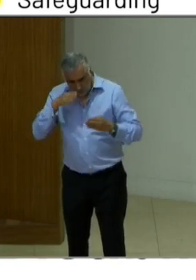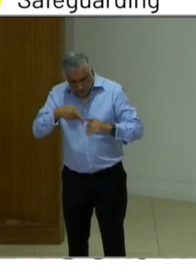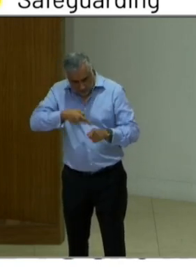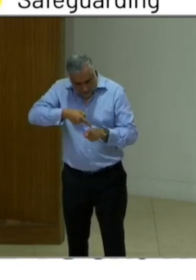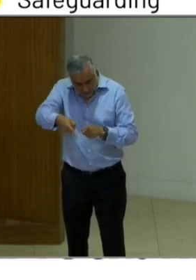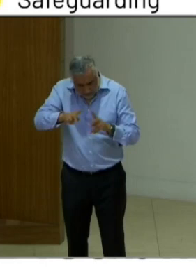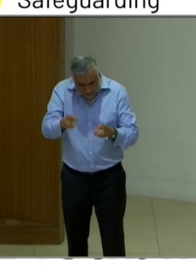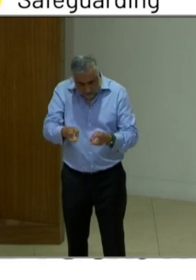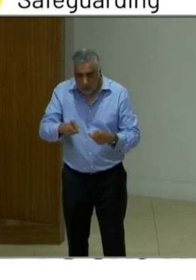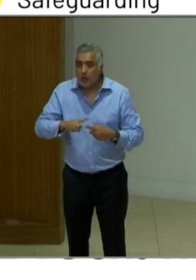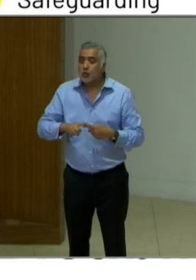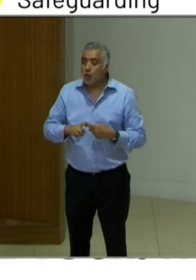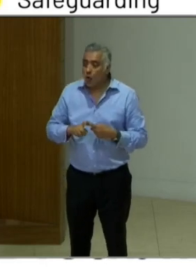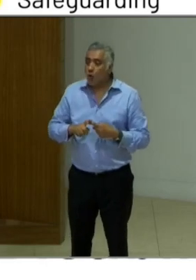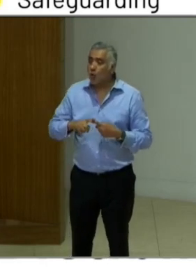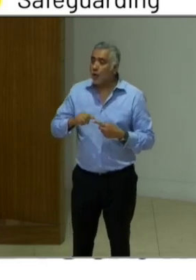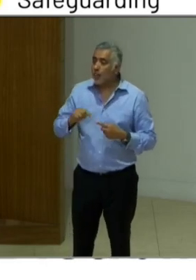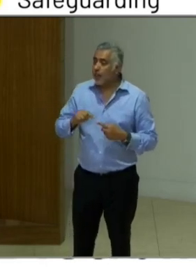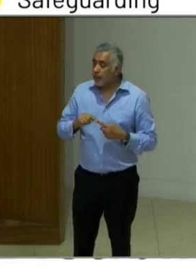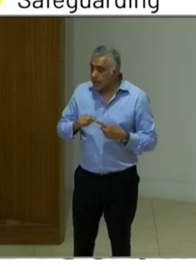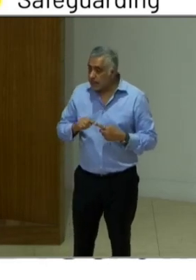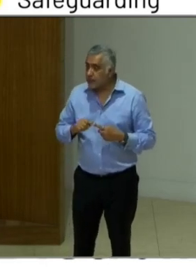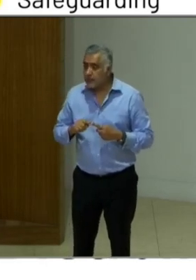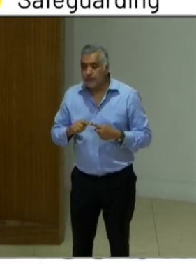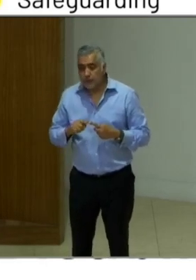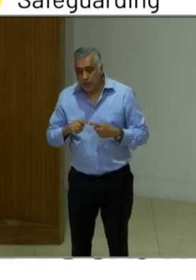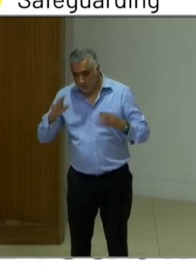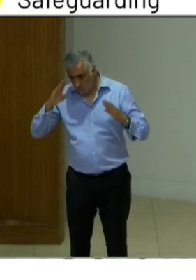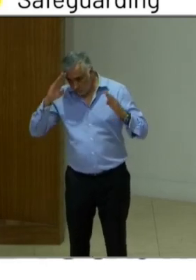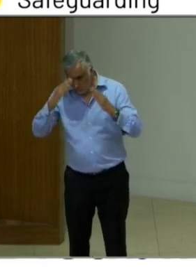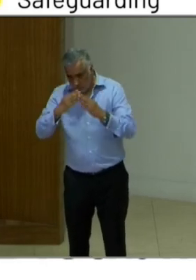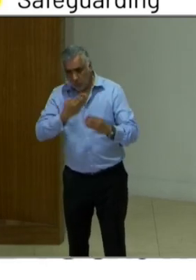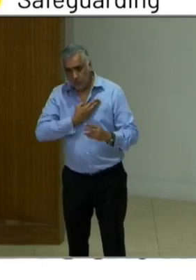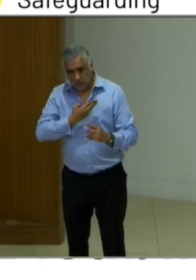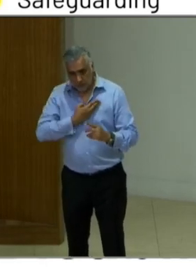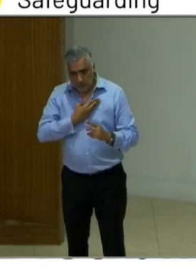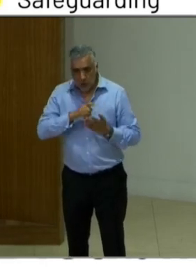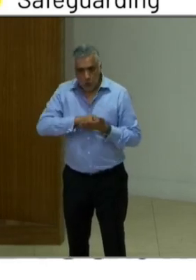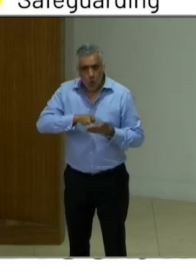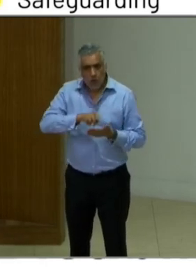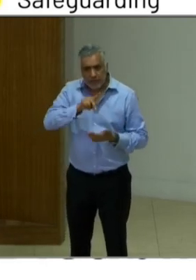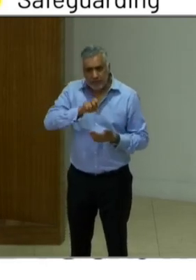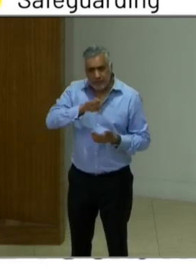As Pope Francis wrote in his prayer intention in the past month of December 2023,